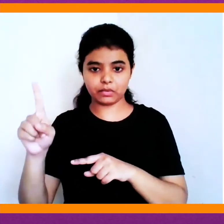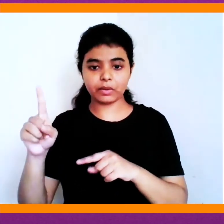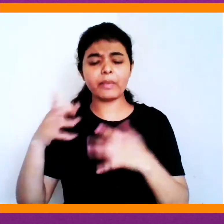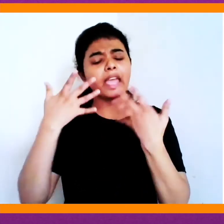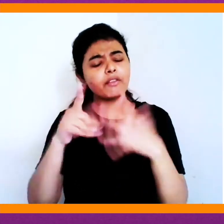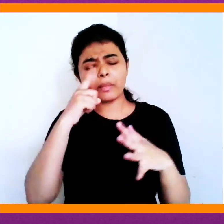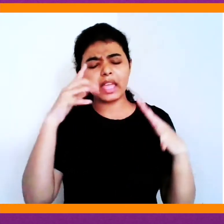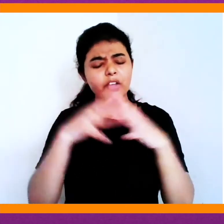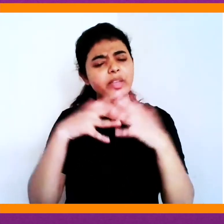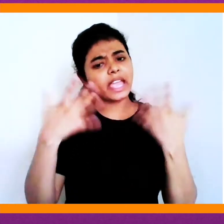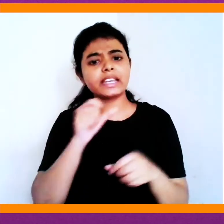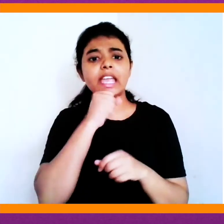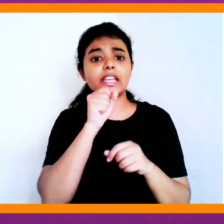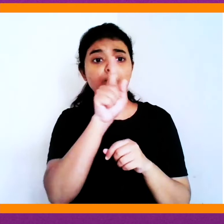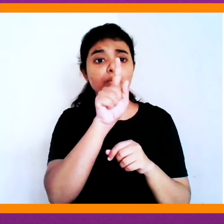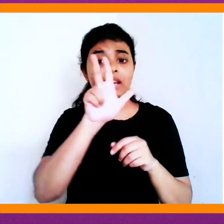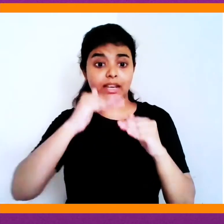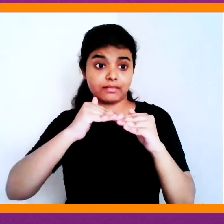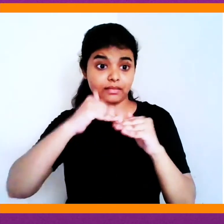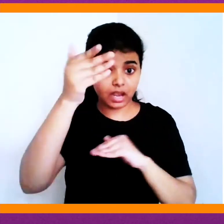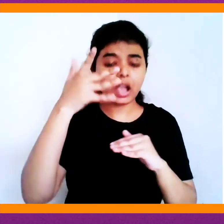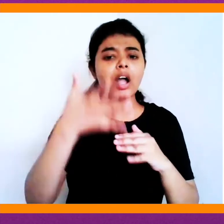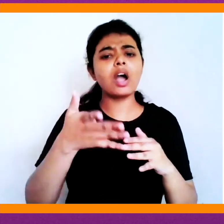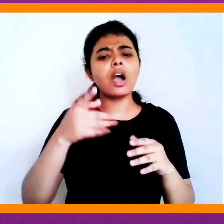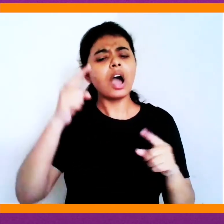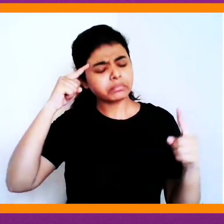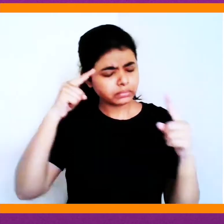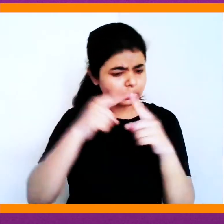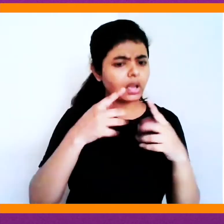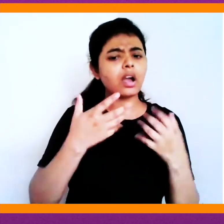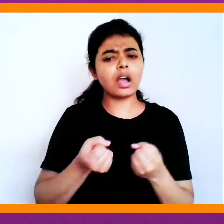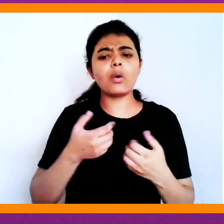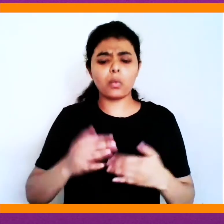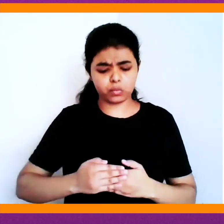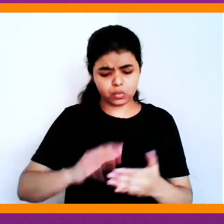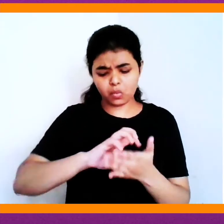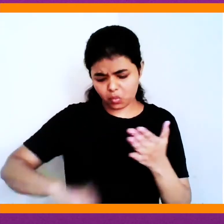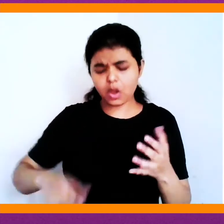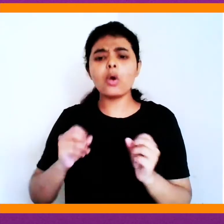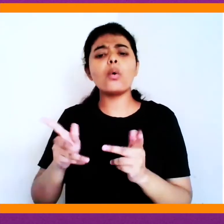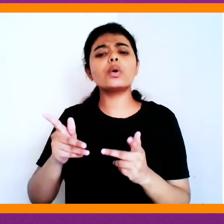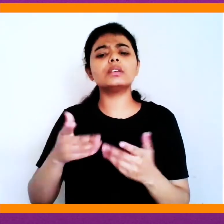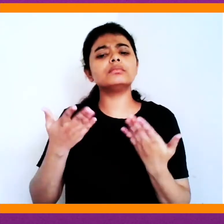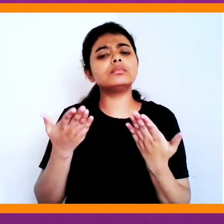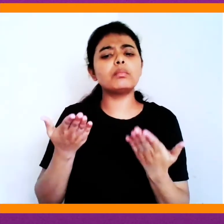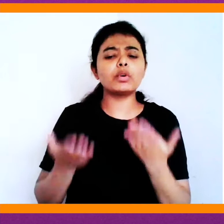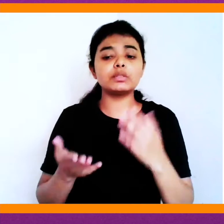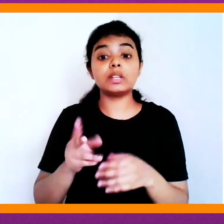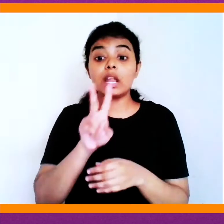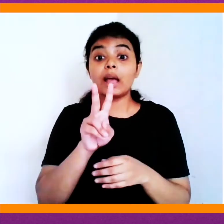liberal abortion laws the mtp act of 1971 which allows any woman over the age of 18